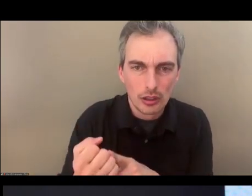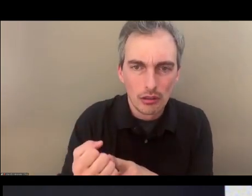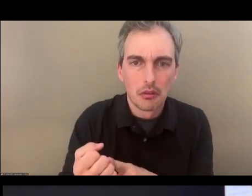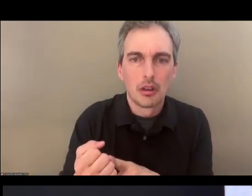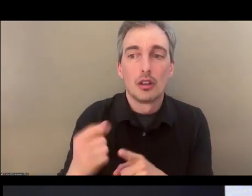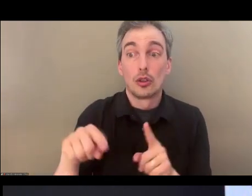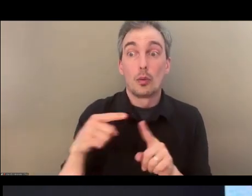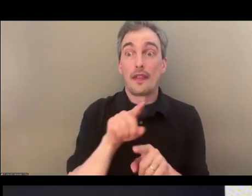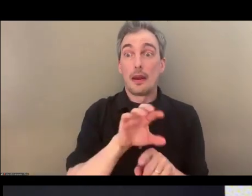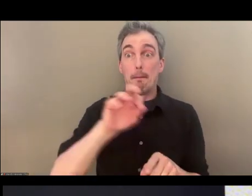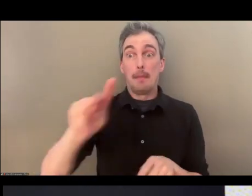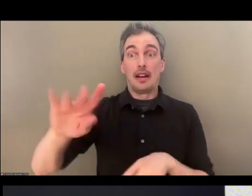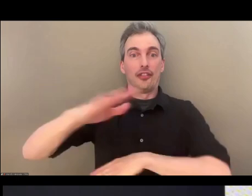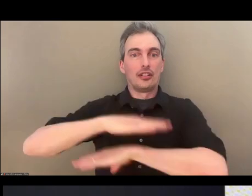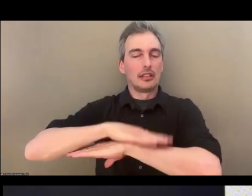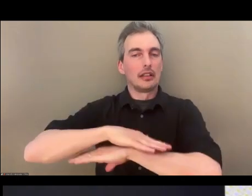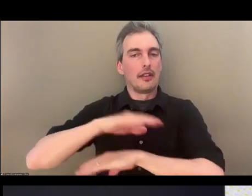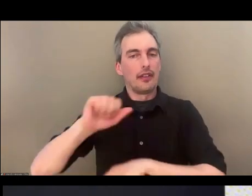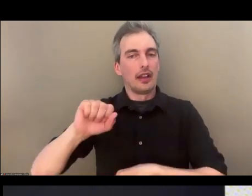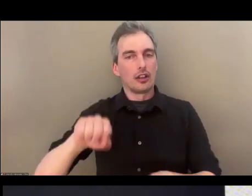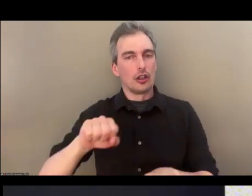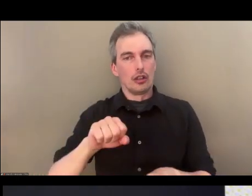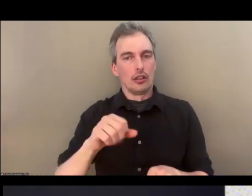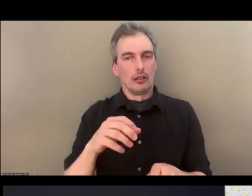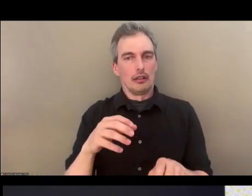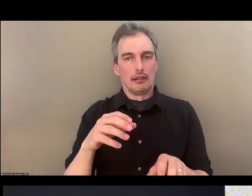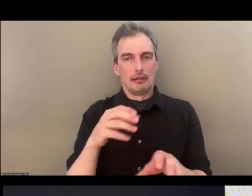have given them and feel comfortable and confident in doing the work?